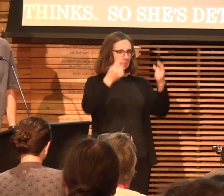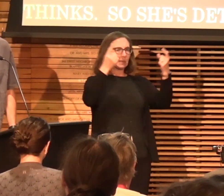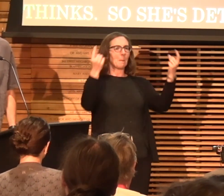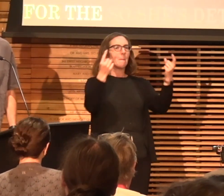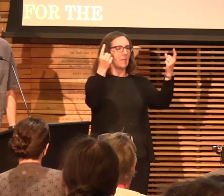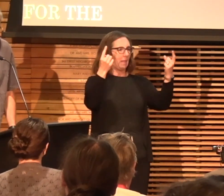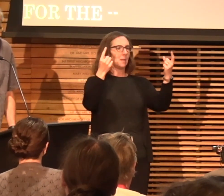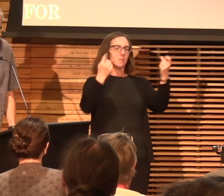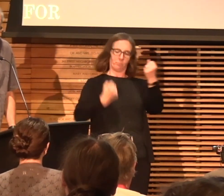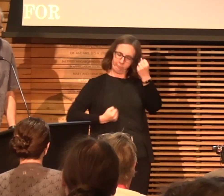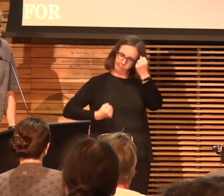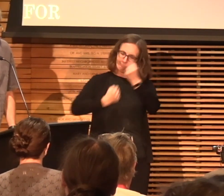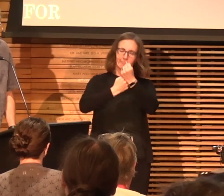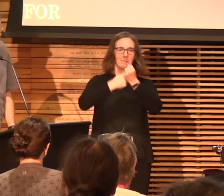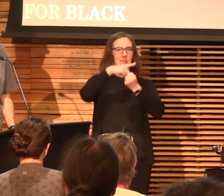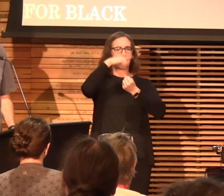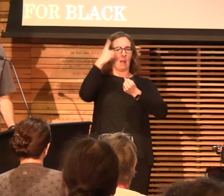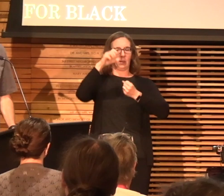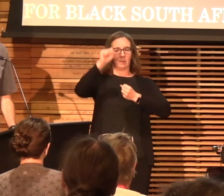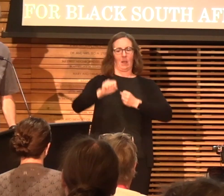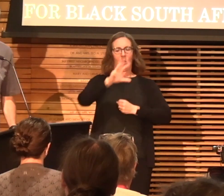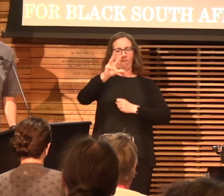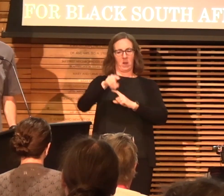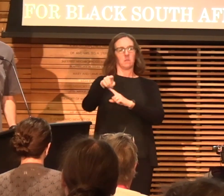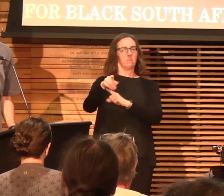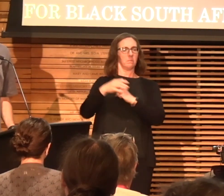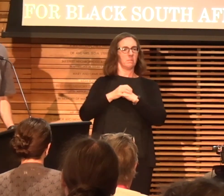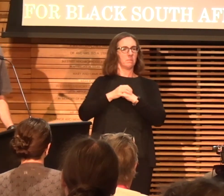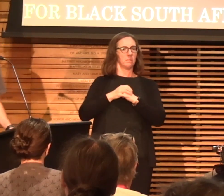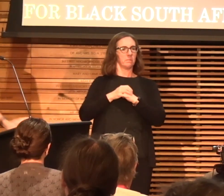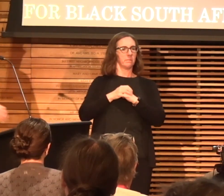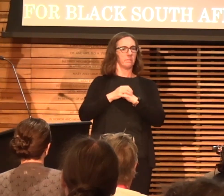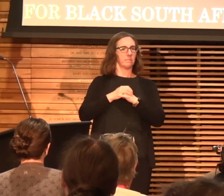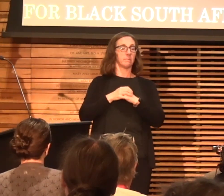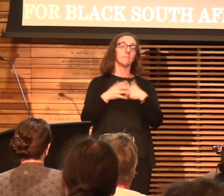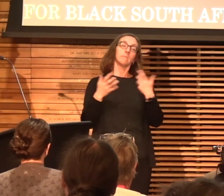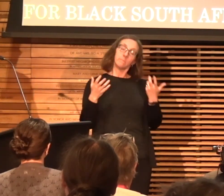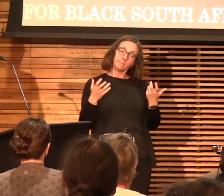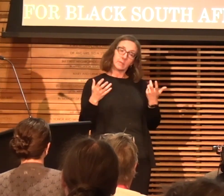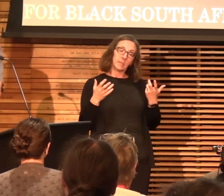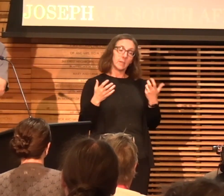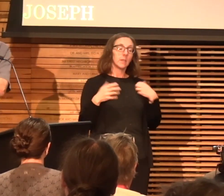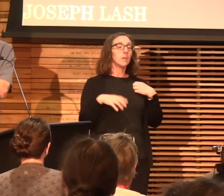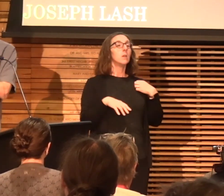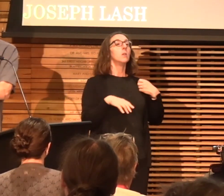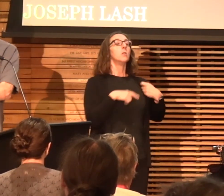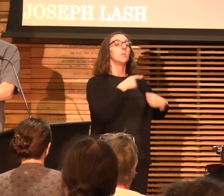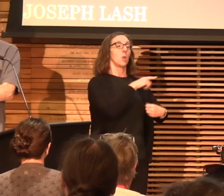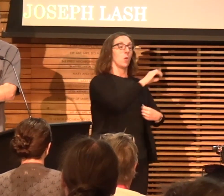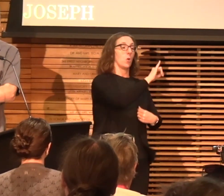for Black South Africans. So characteristically, Joseph Lash again accuses her of being duped.